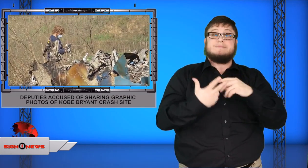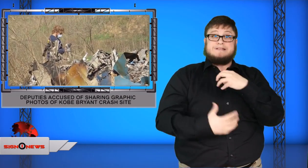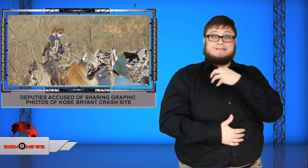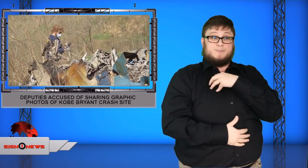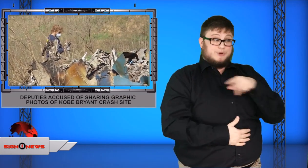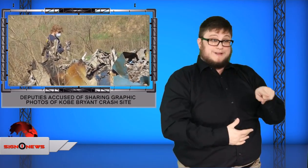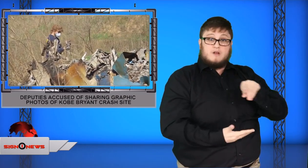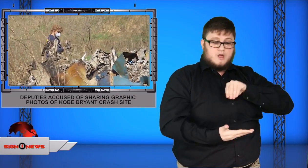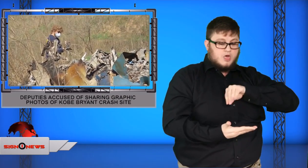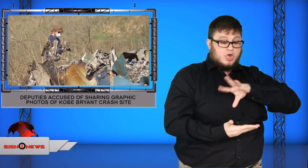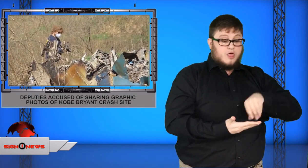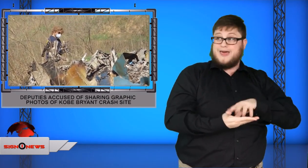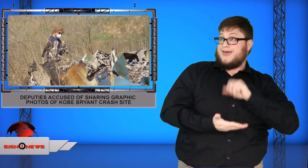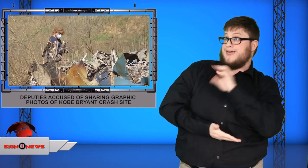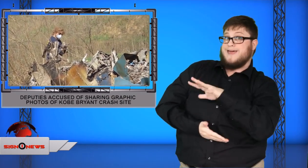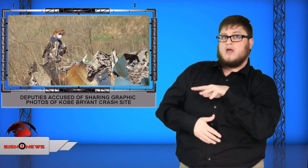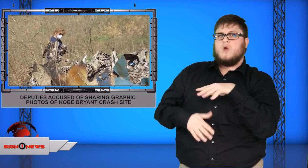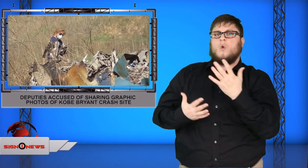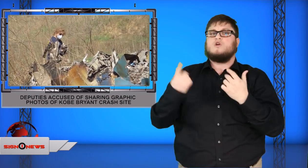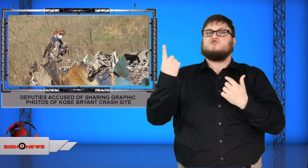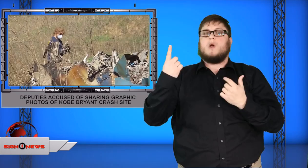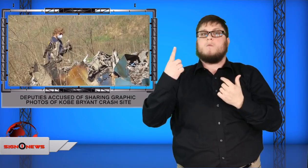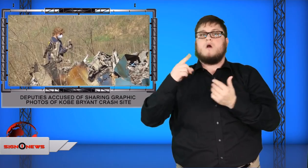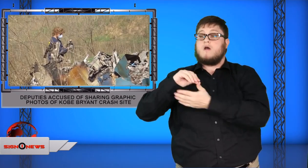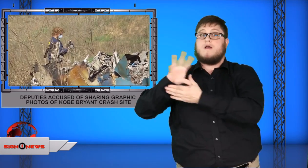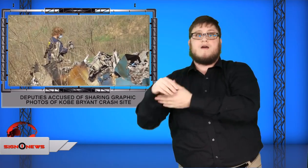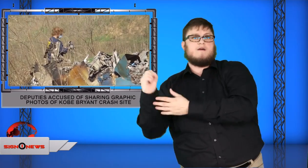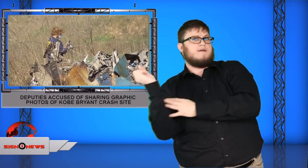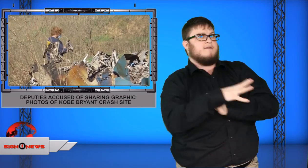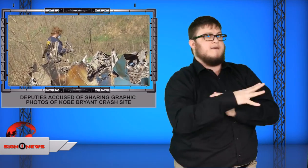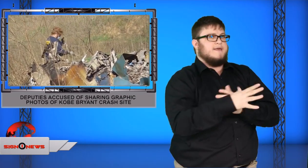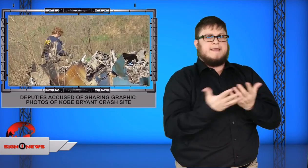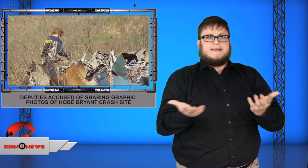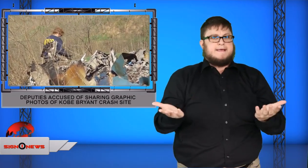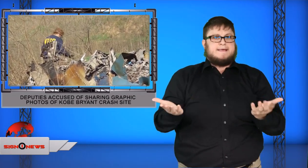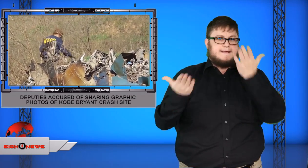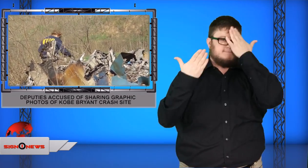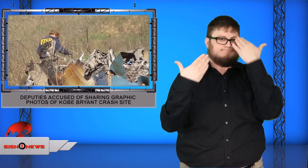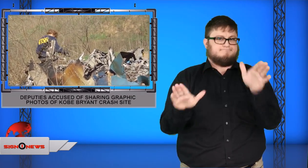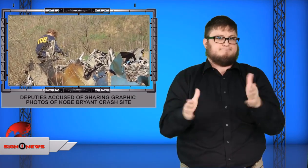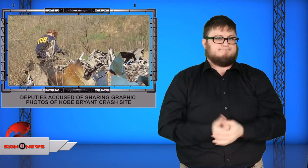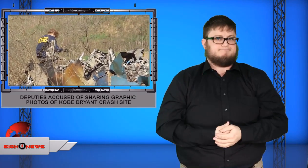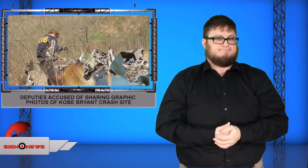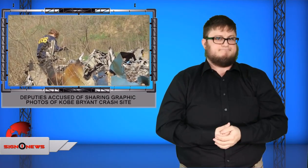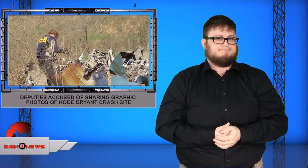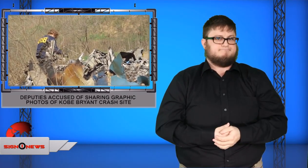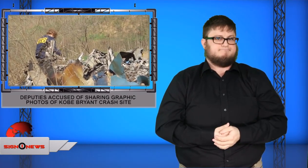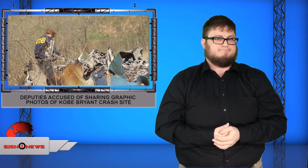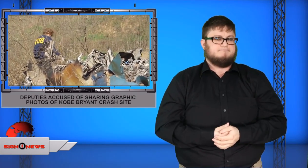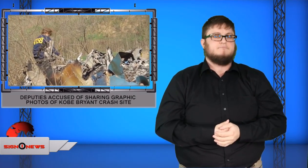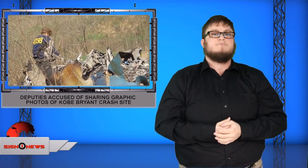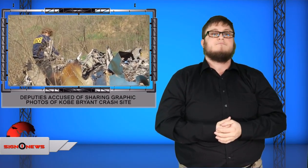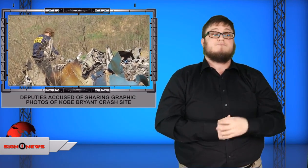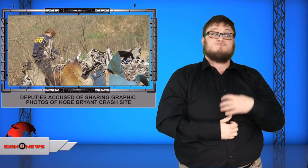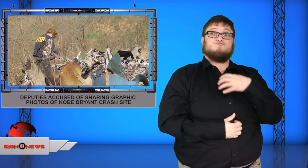if the deputies took the photos themselves or received them from someone else.